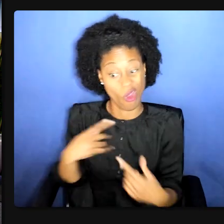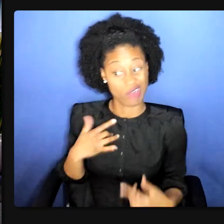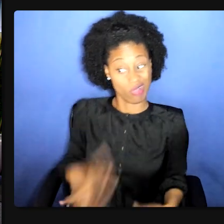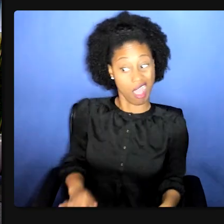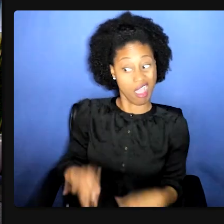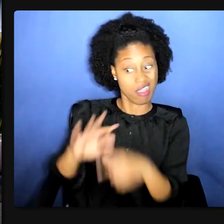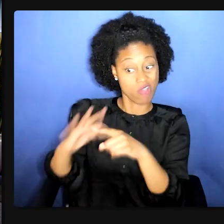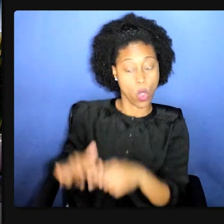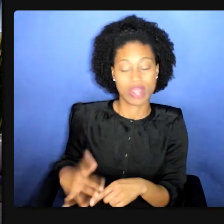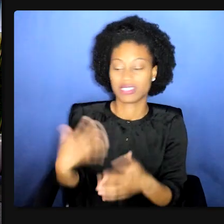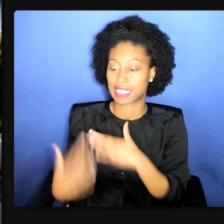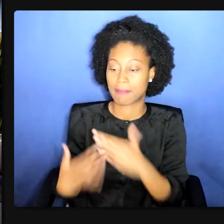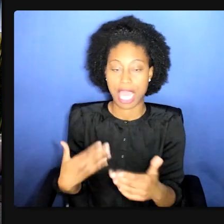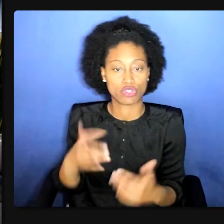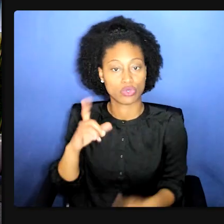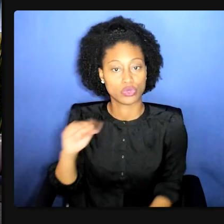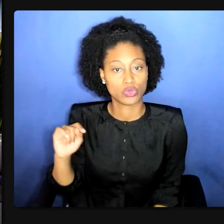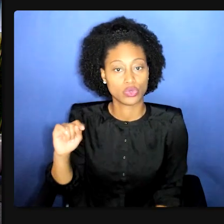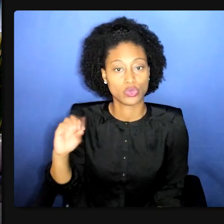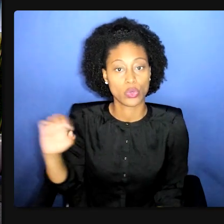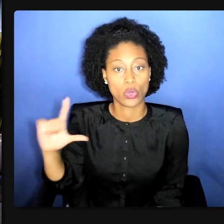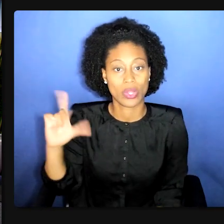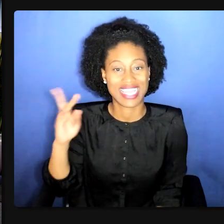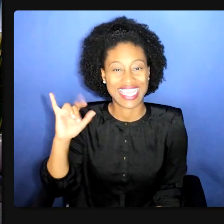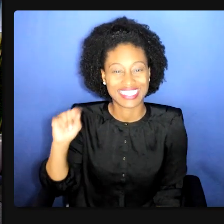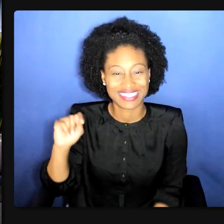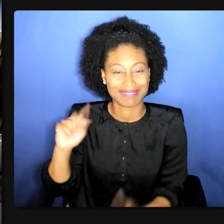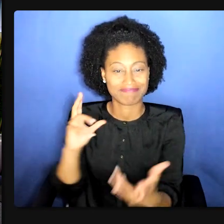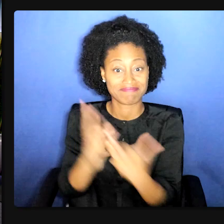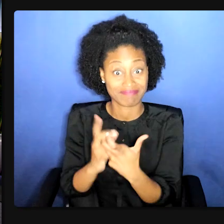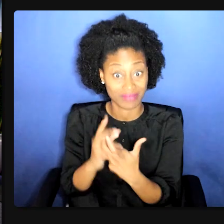yeah that's that's definitely what we're aiming for is whether you just want to use